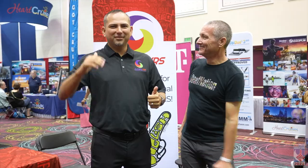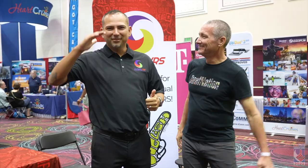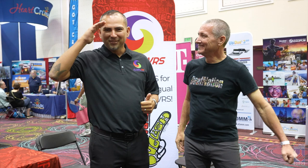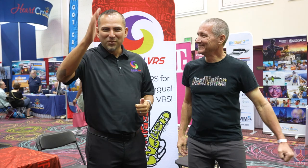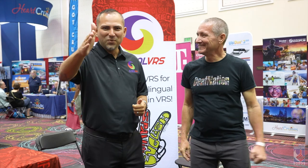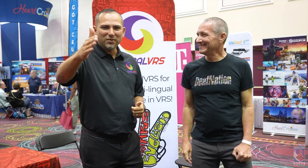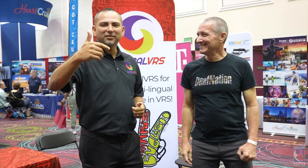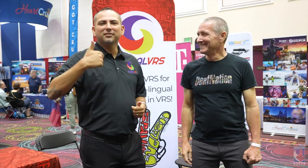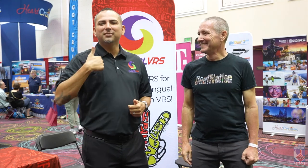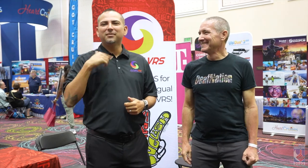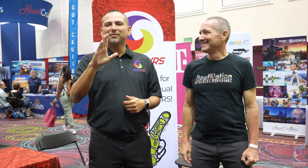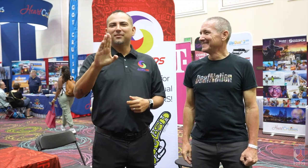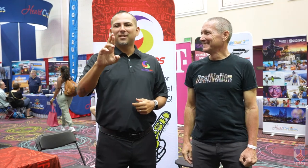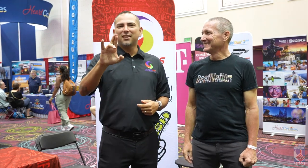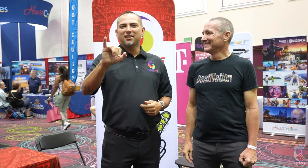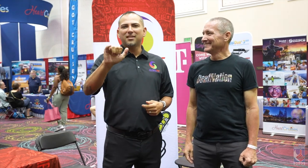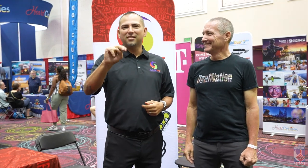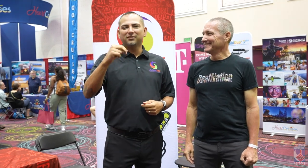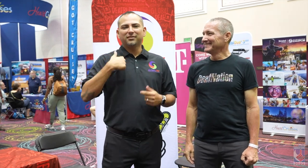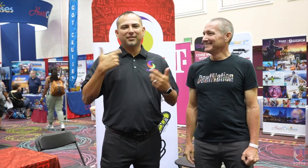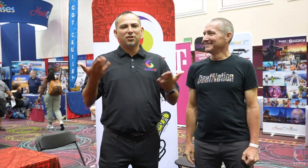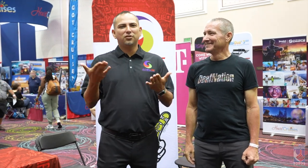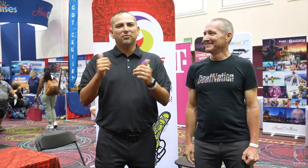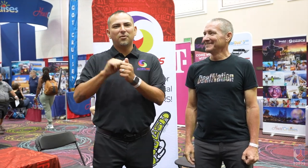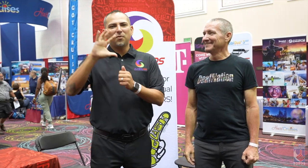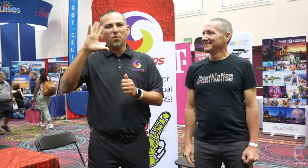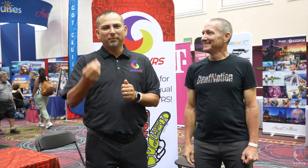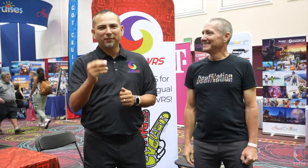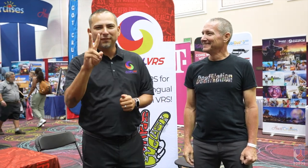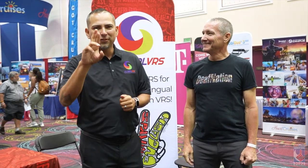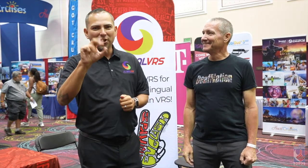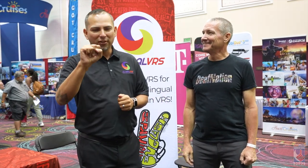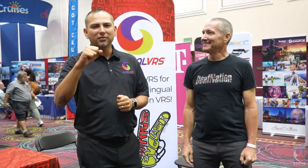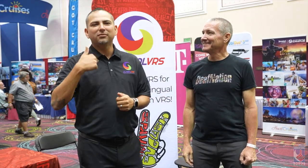Hello! I’m Brian and I’m here with Global VRS.